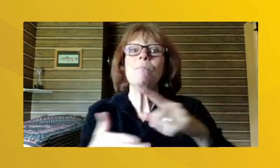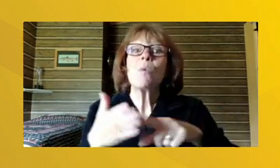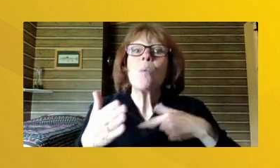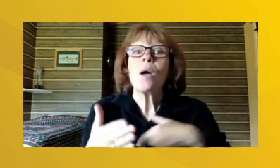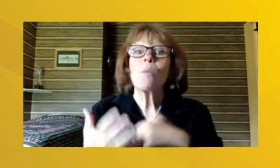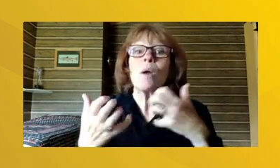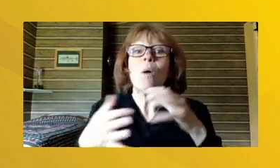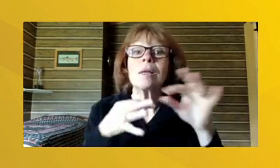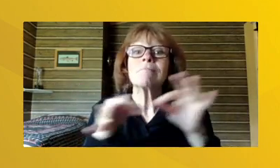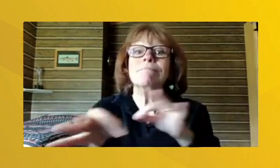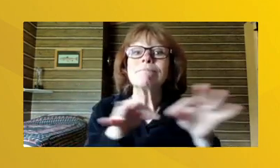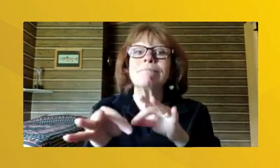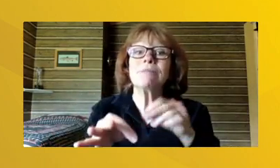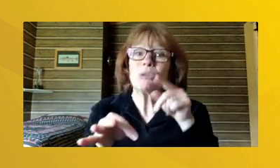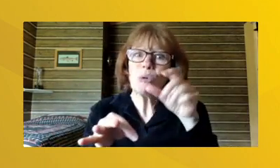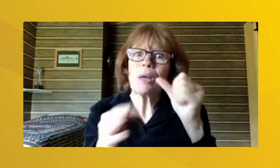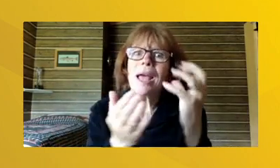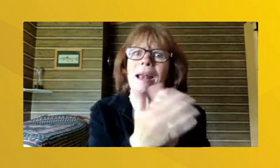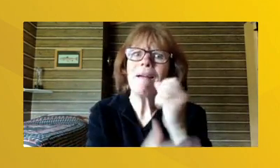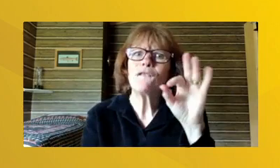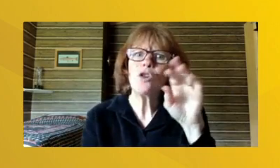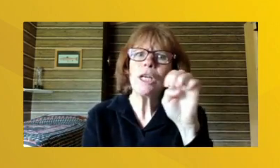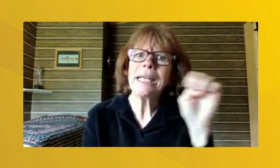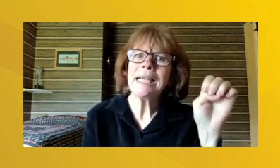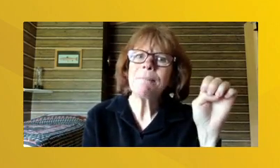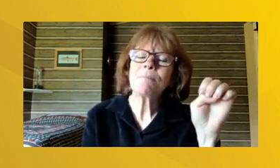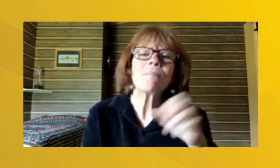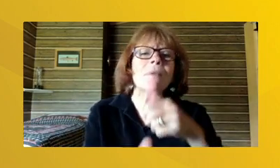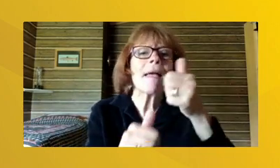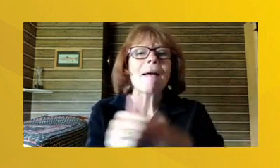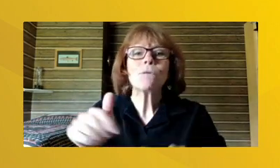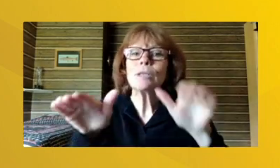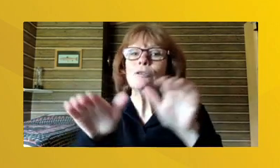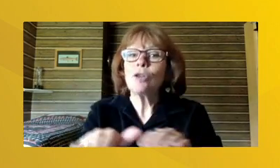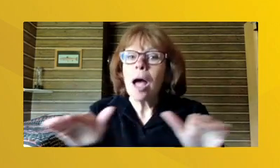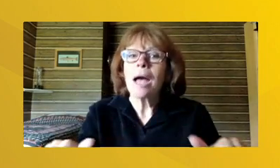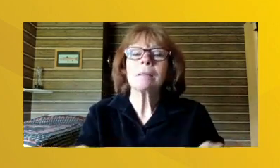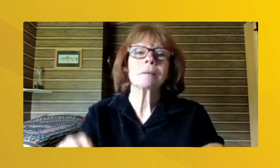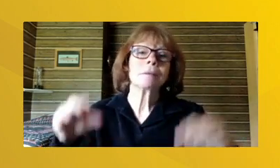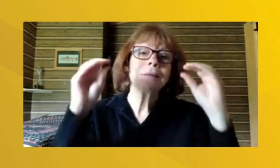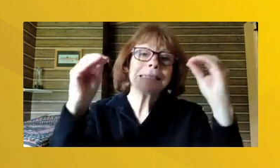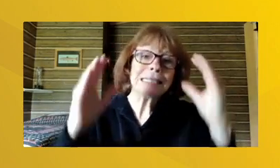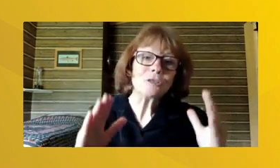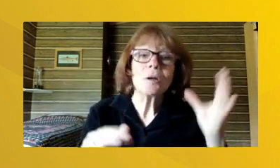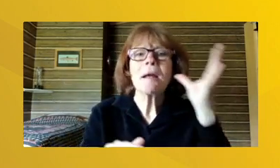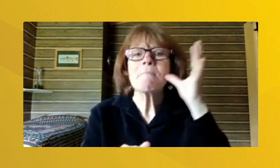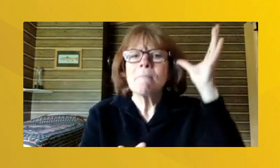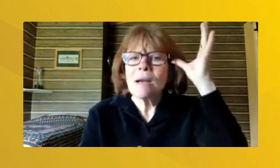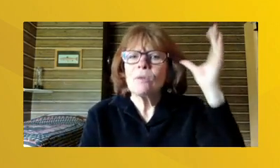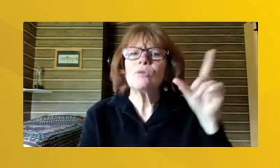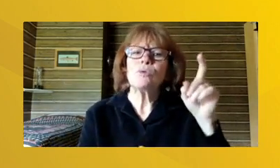of charge because every child, every teacher, every parent should have easy access to our national treasures.